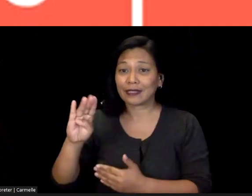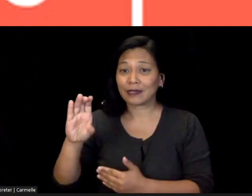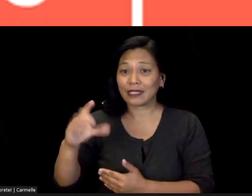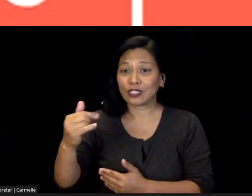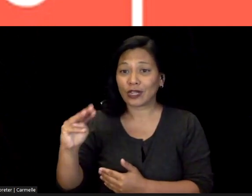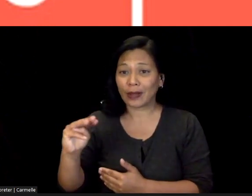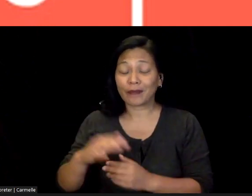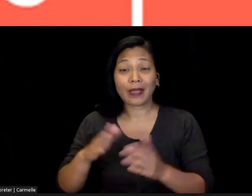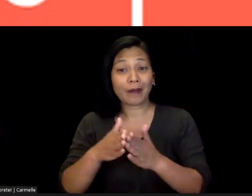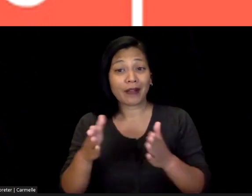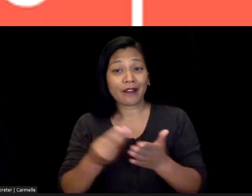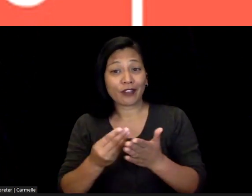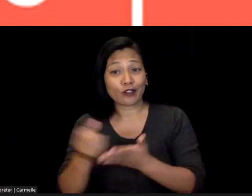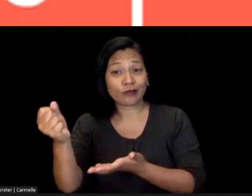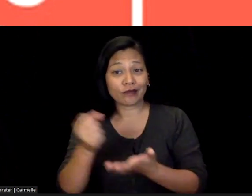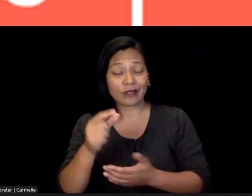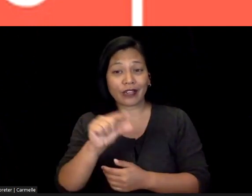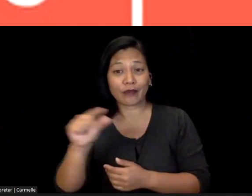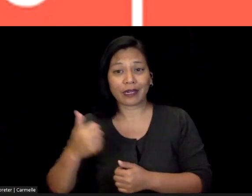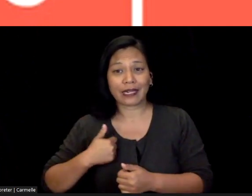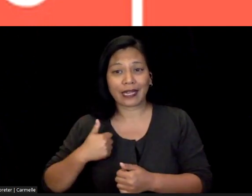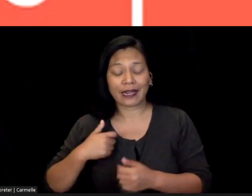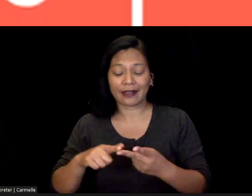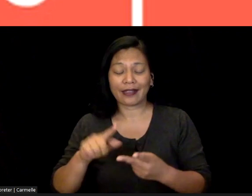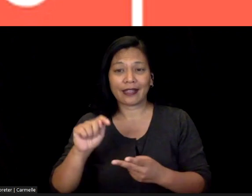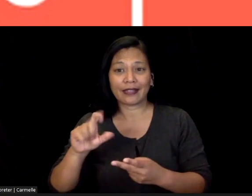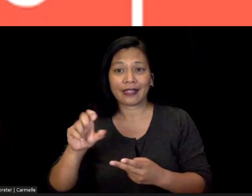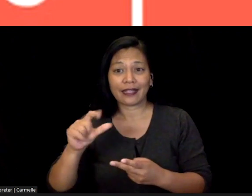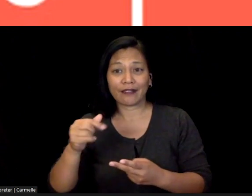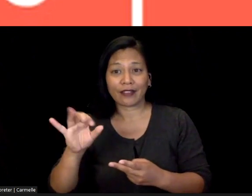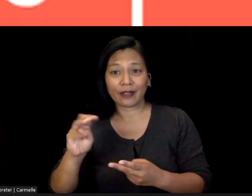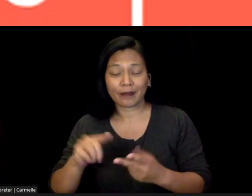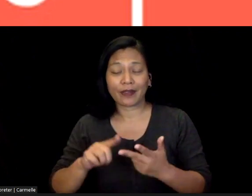our public funders, the Government of Canada, Telefilm and the Arts Fest Business and Arts Program.